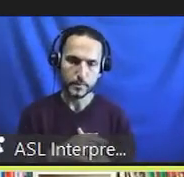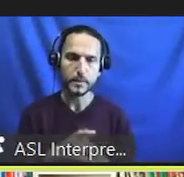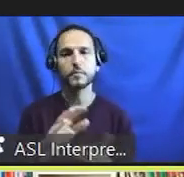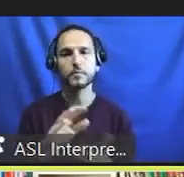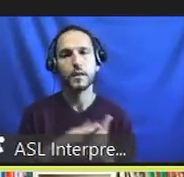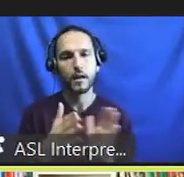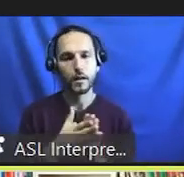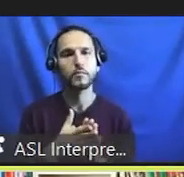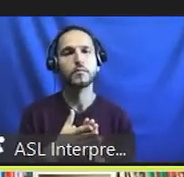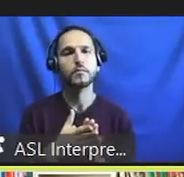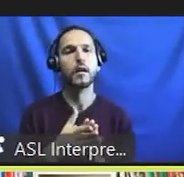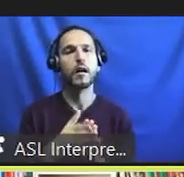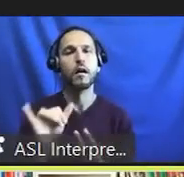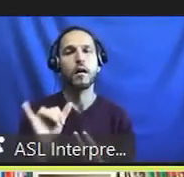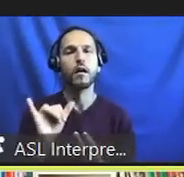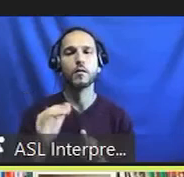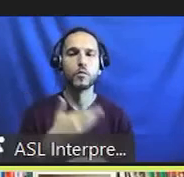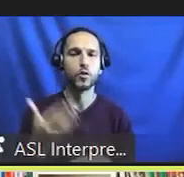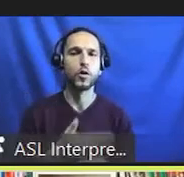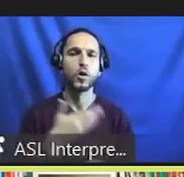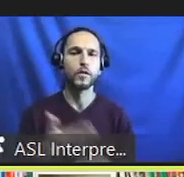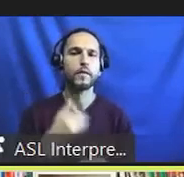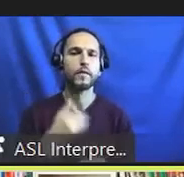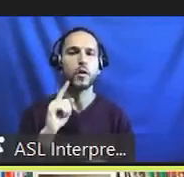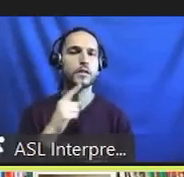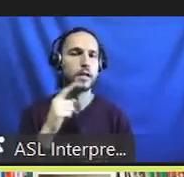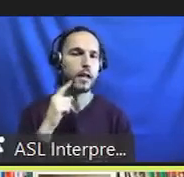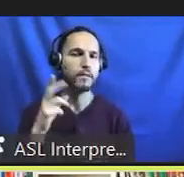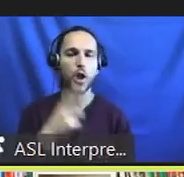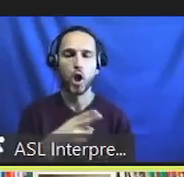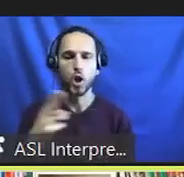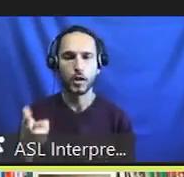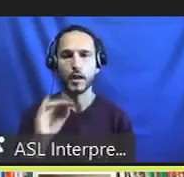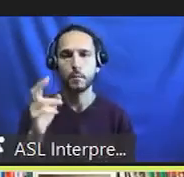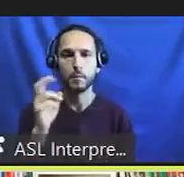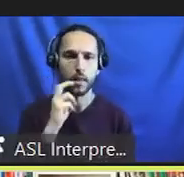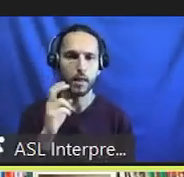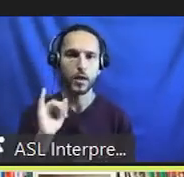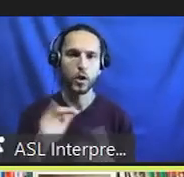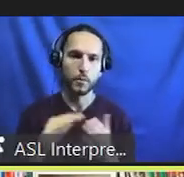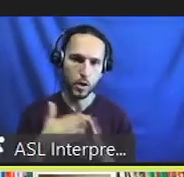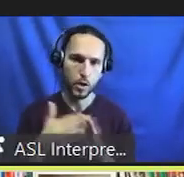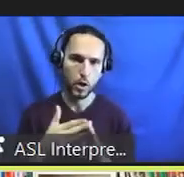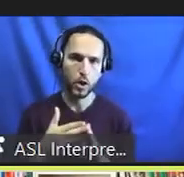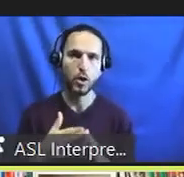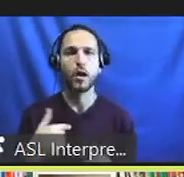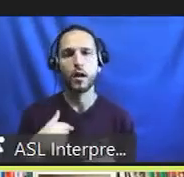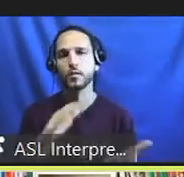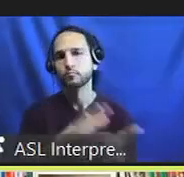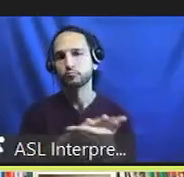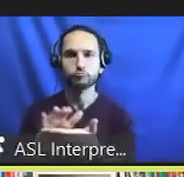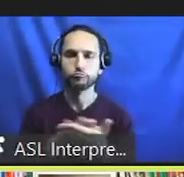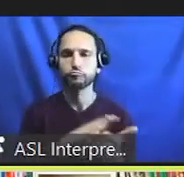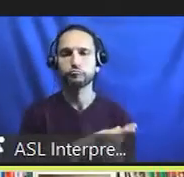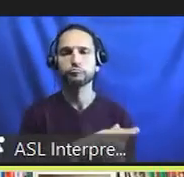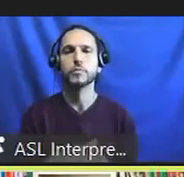towards improving conditions for the deaf and hard of hearing and for the blind communities. And I commend you on that. So come back again.